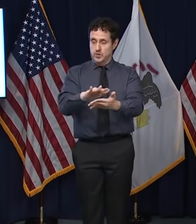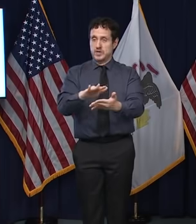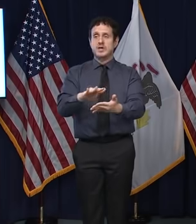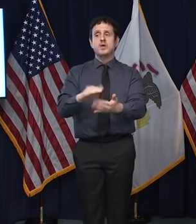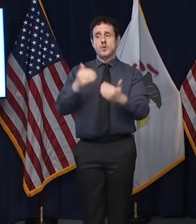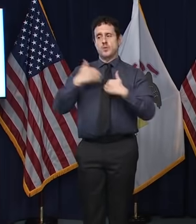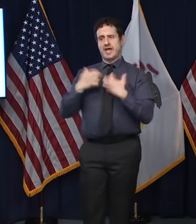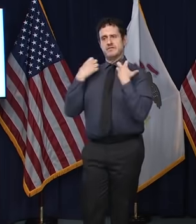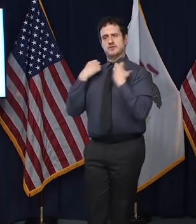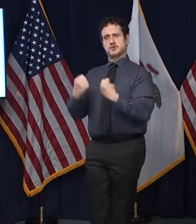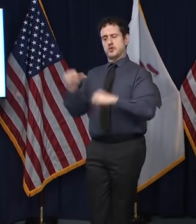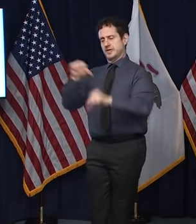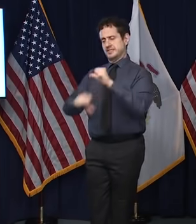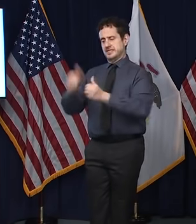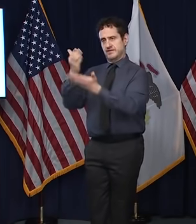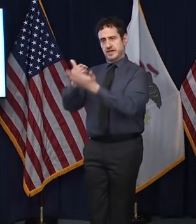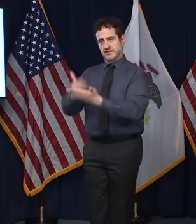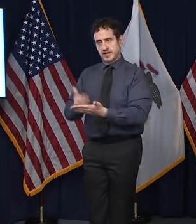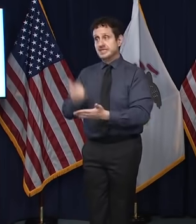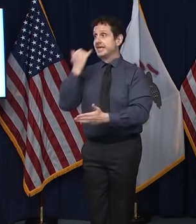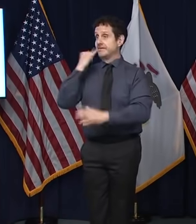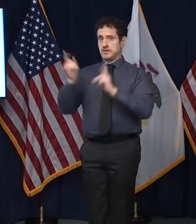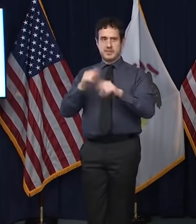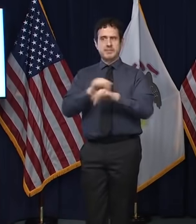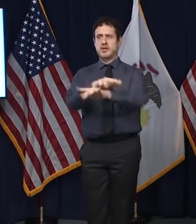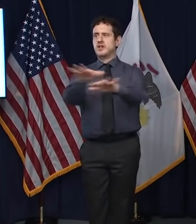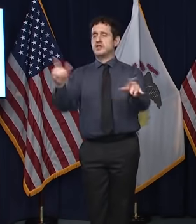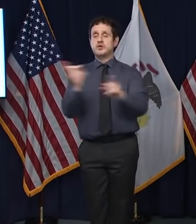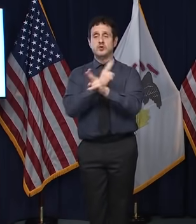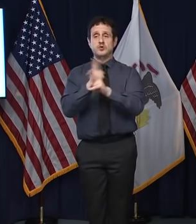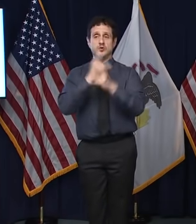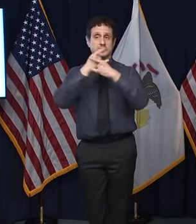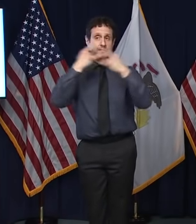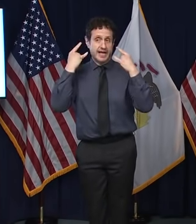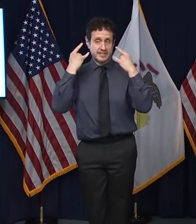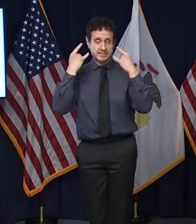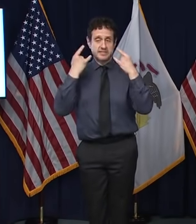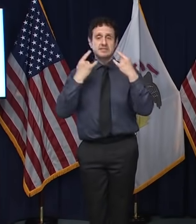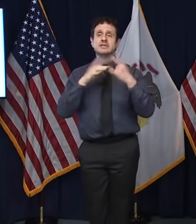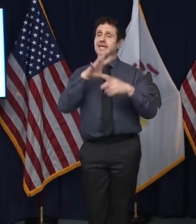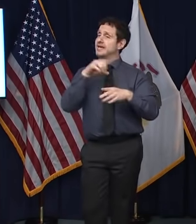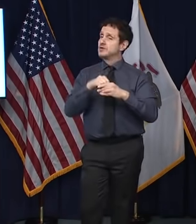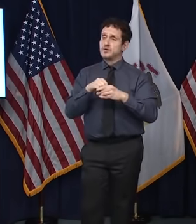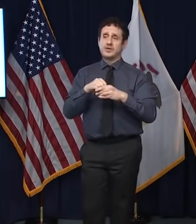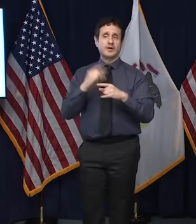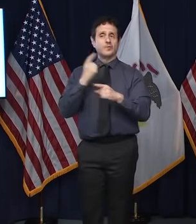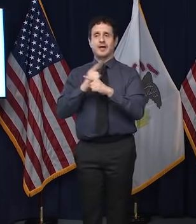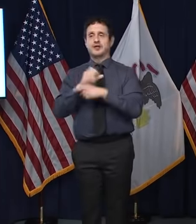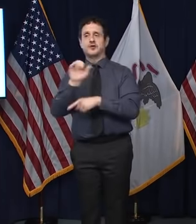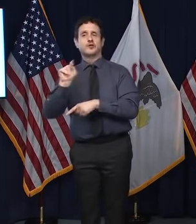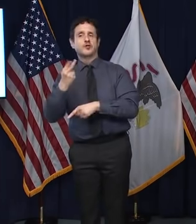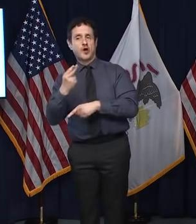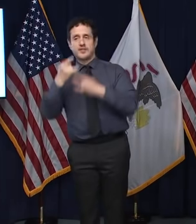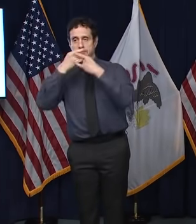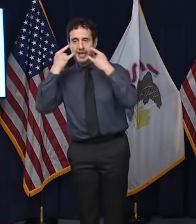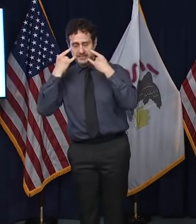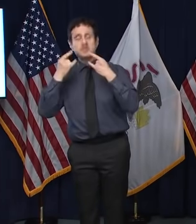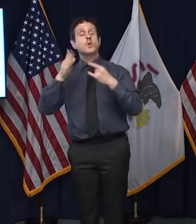nineteen. And there is a robust scientific evidence that